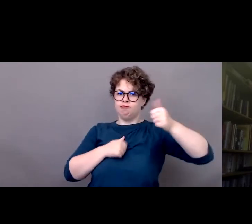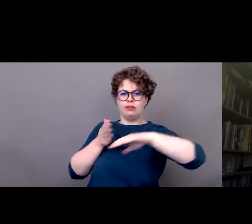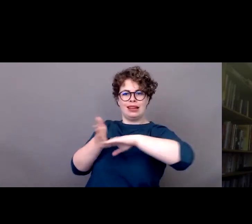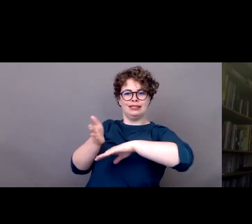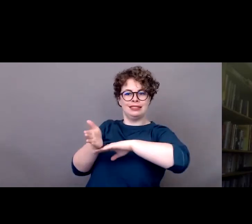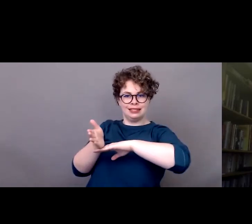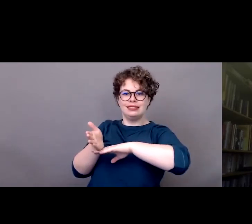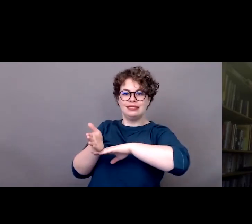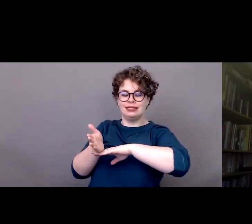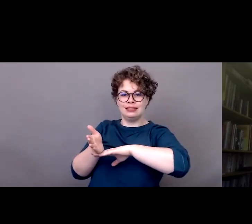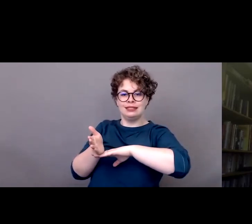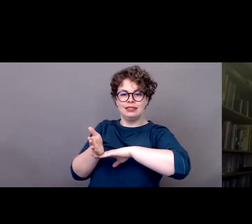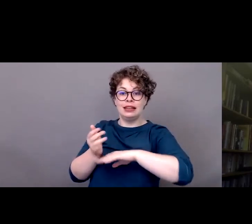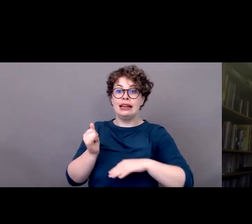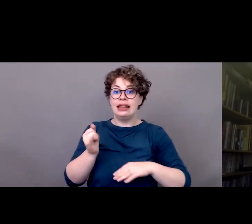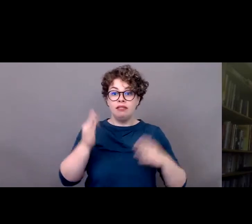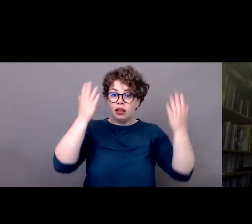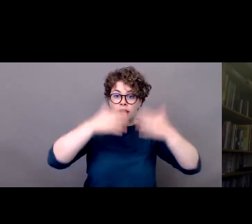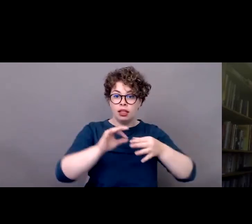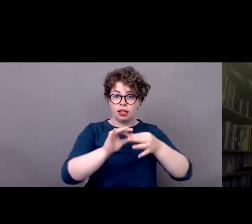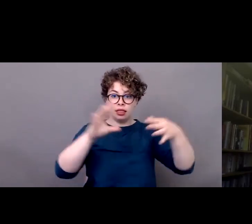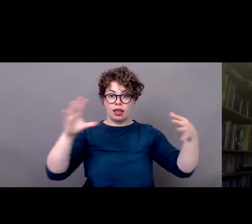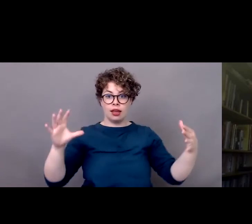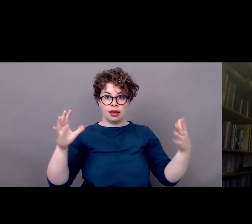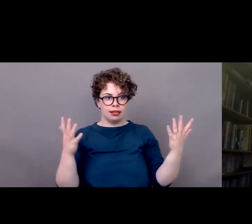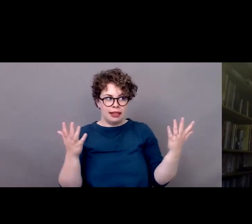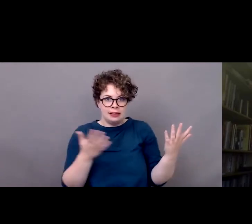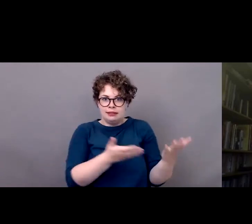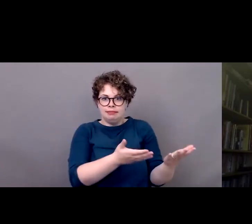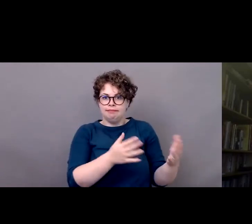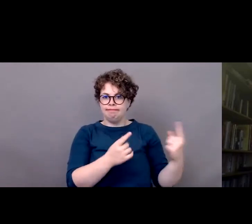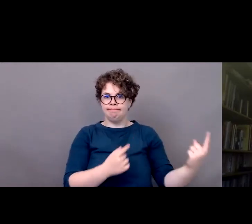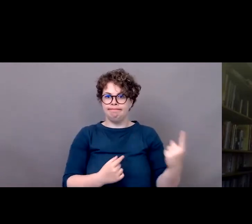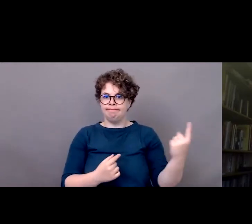without which, there is no way of providing inclusive services.